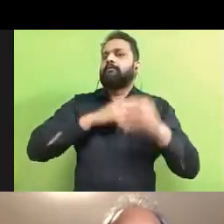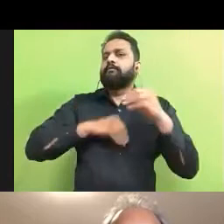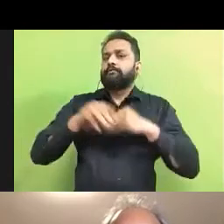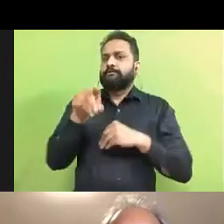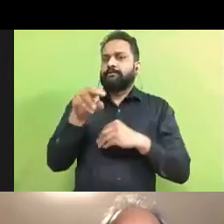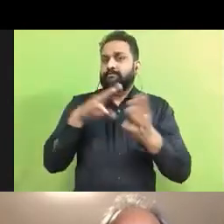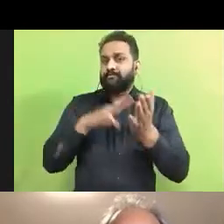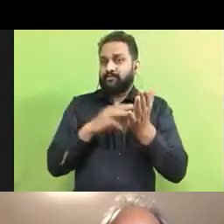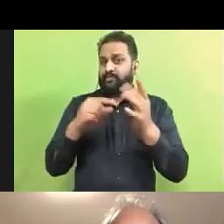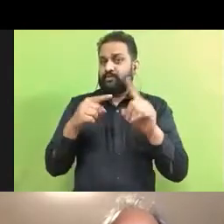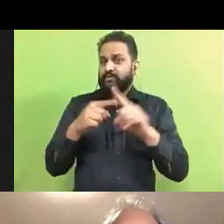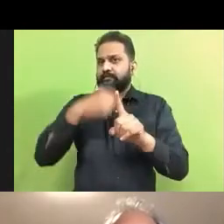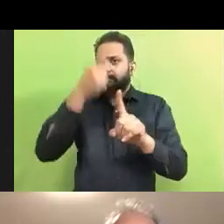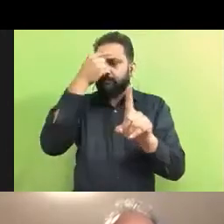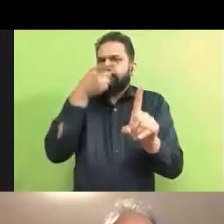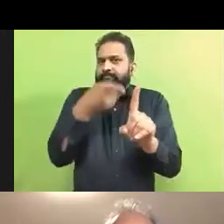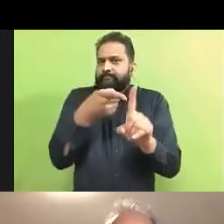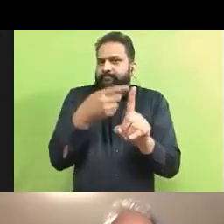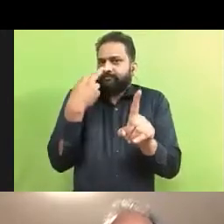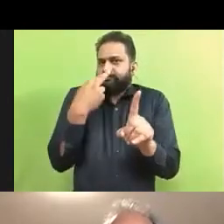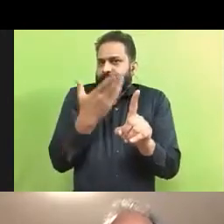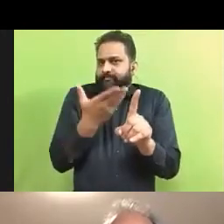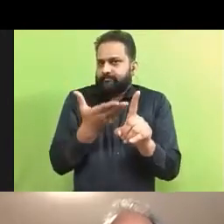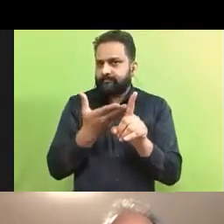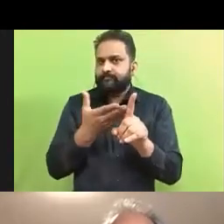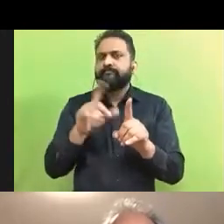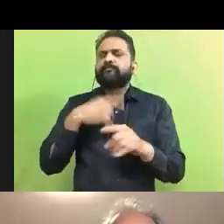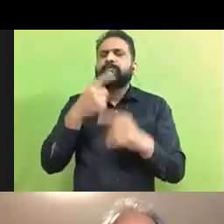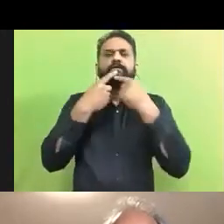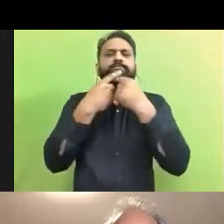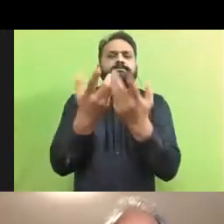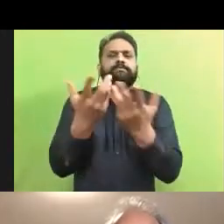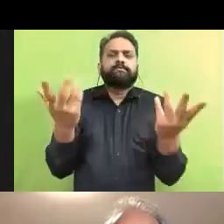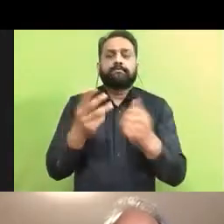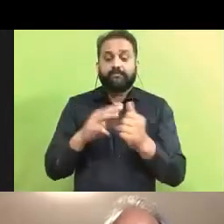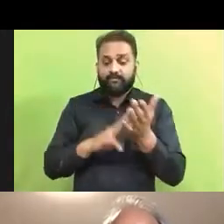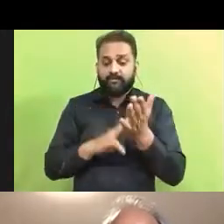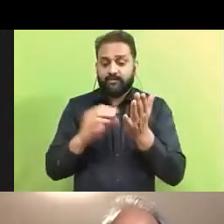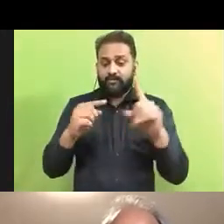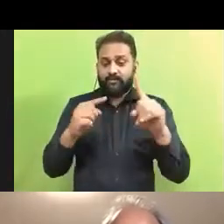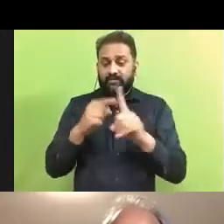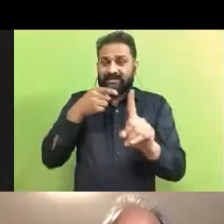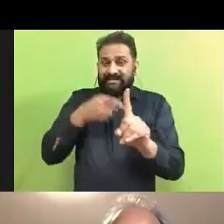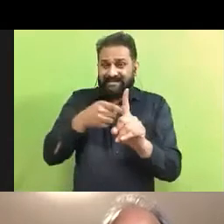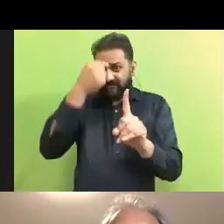and for that reason we say that the moot problem if you have seen for this year